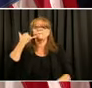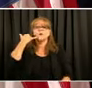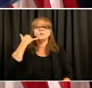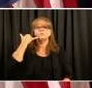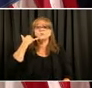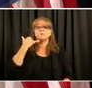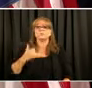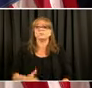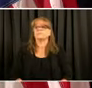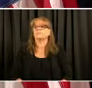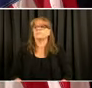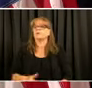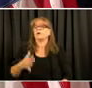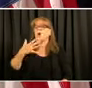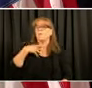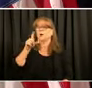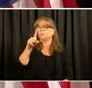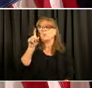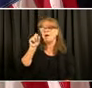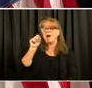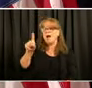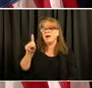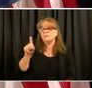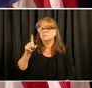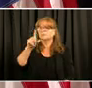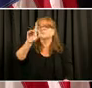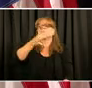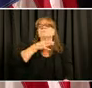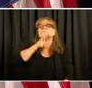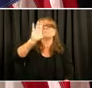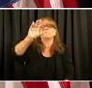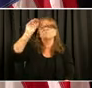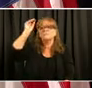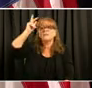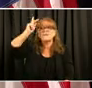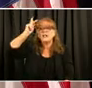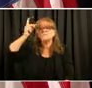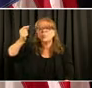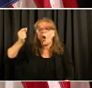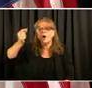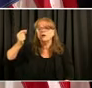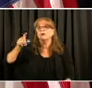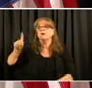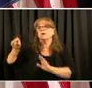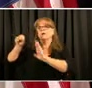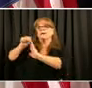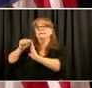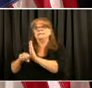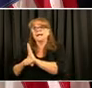philosophical shift from statewide rules to each county doing things based on its own risk factors